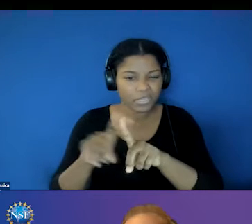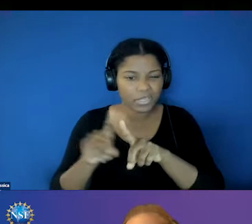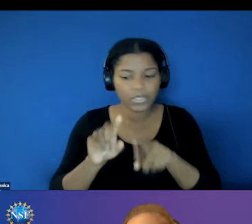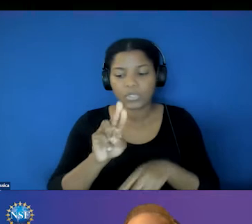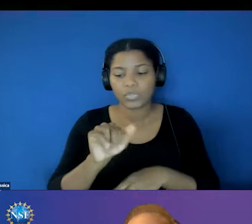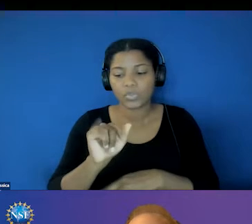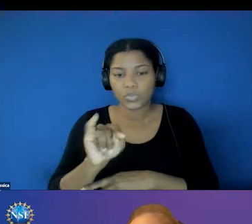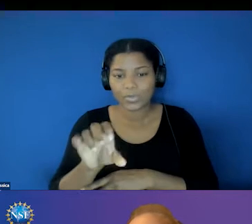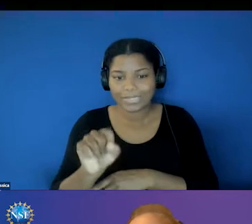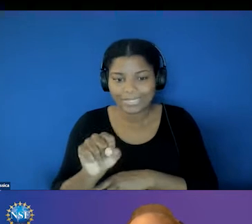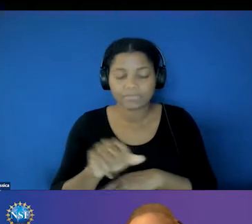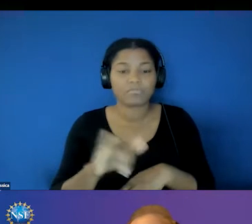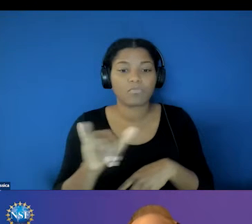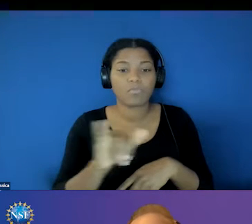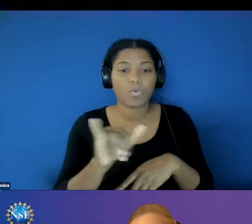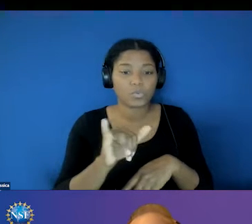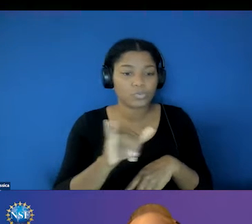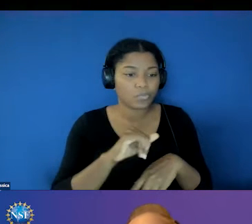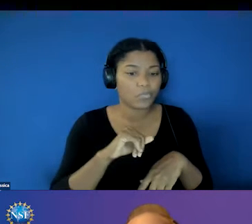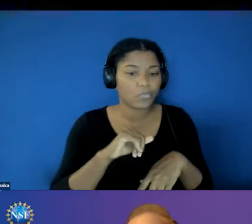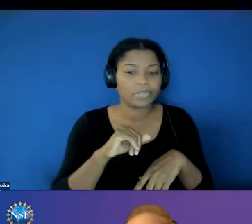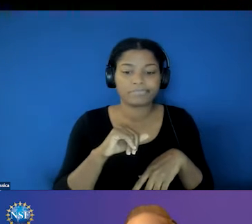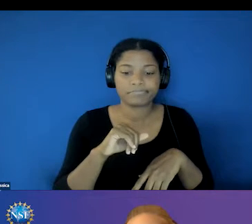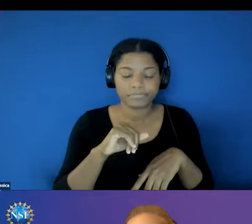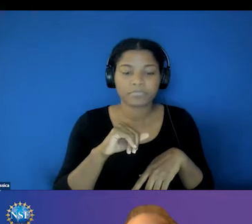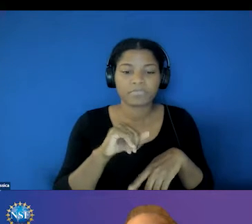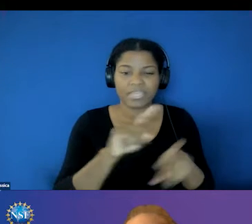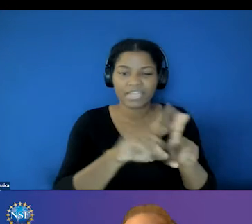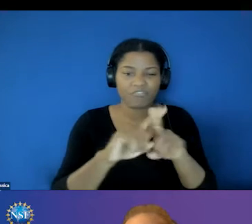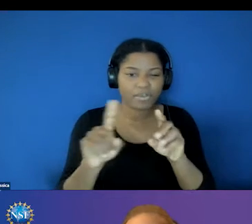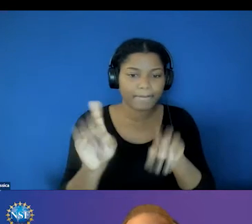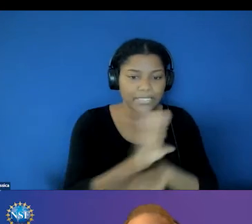and multiorganization collaborations to integrate research with research training.